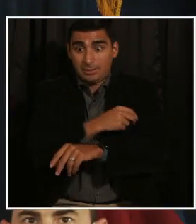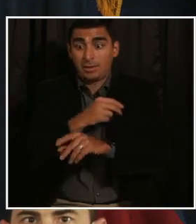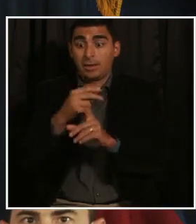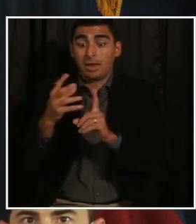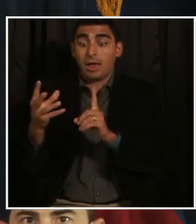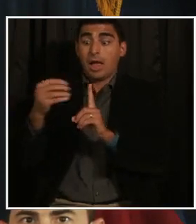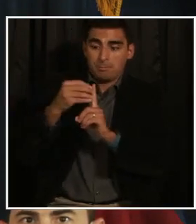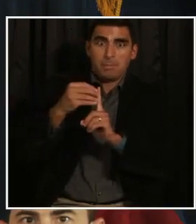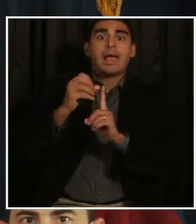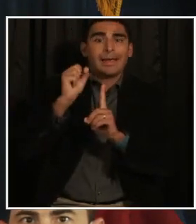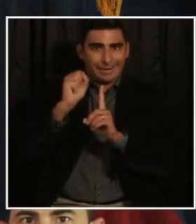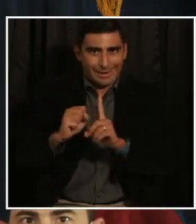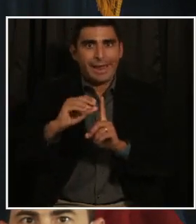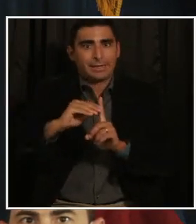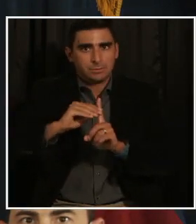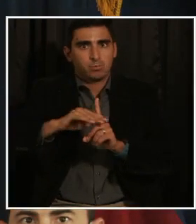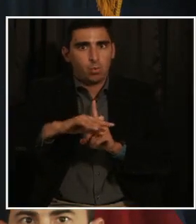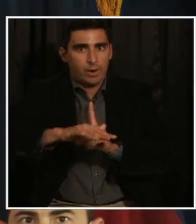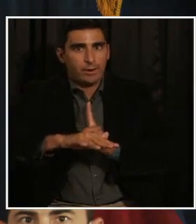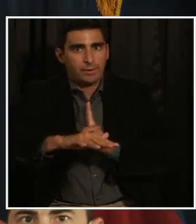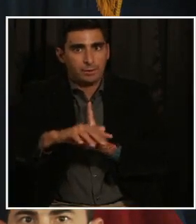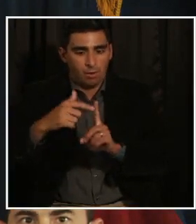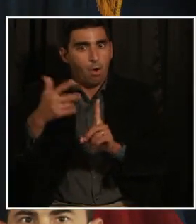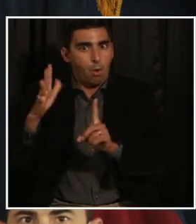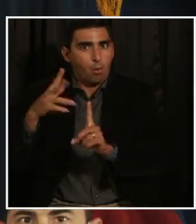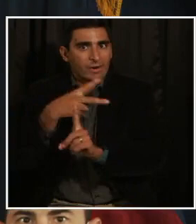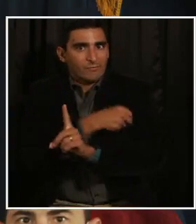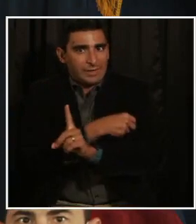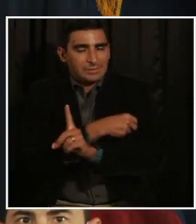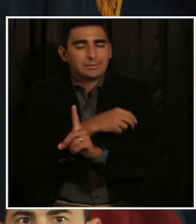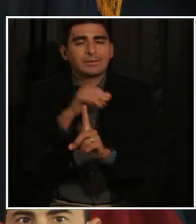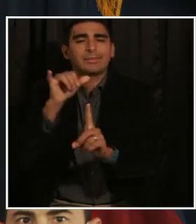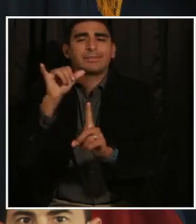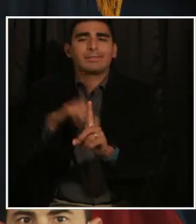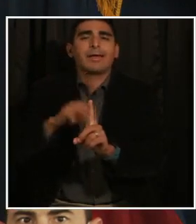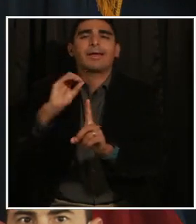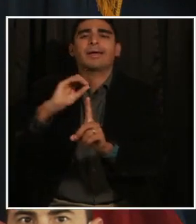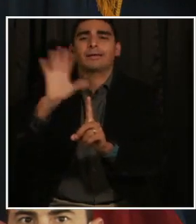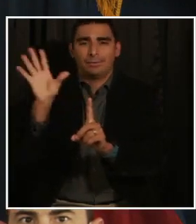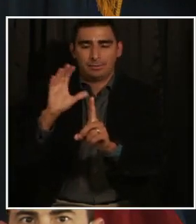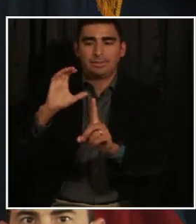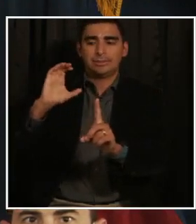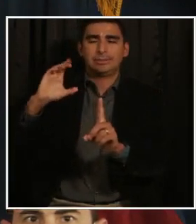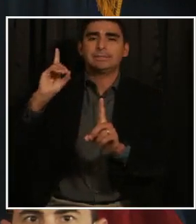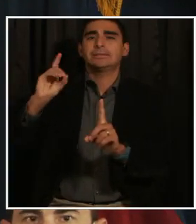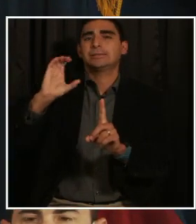that was really part of the the recommendation for the recommendation from cdc for for masking when